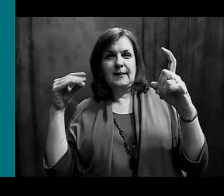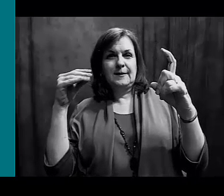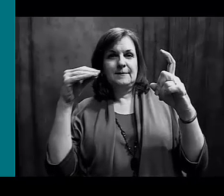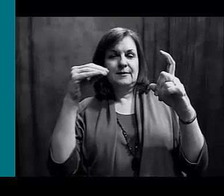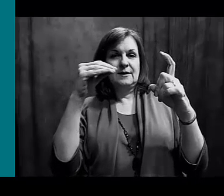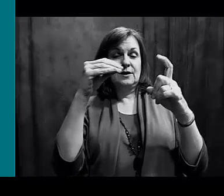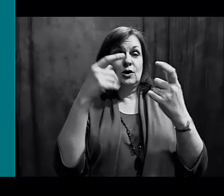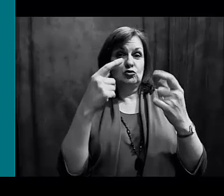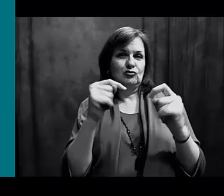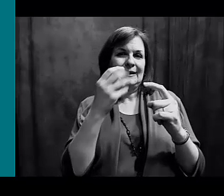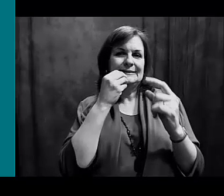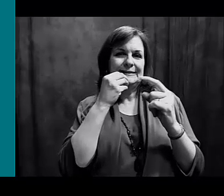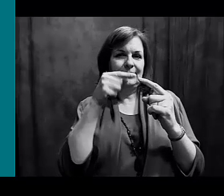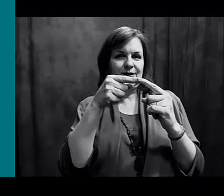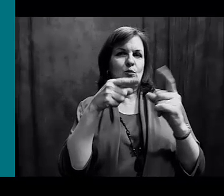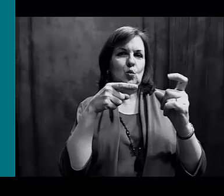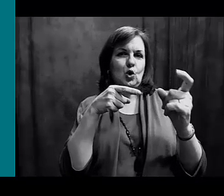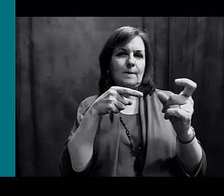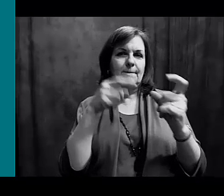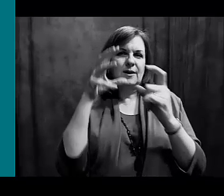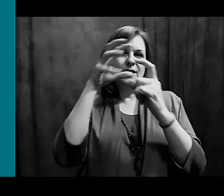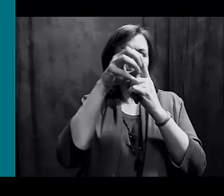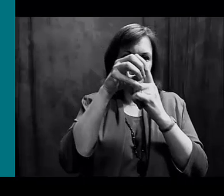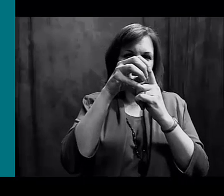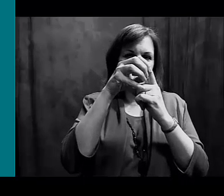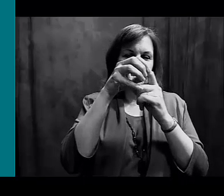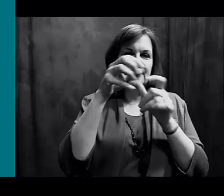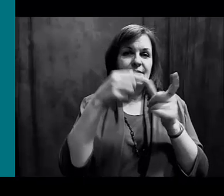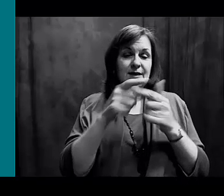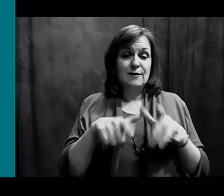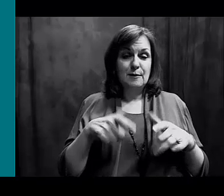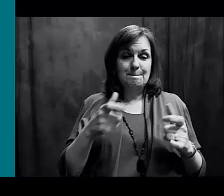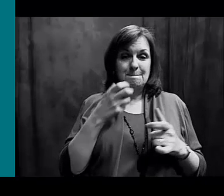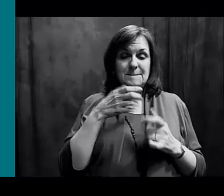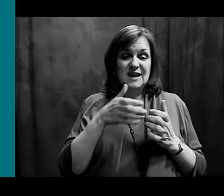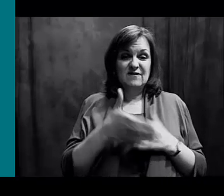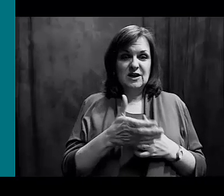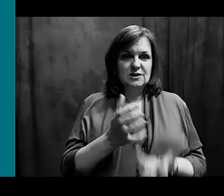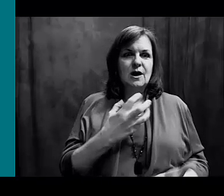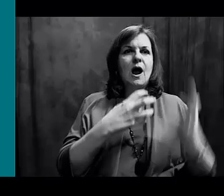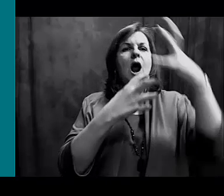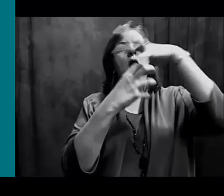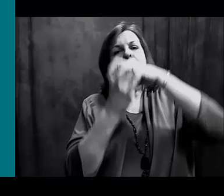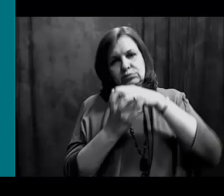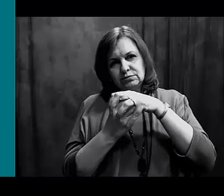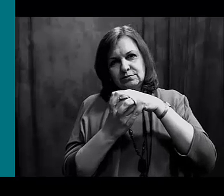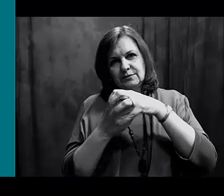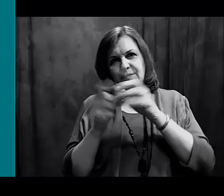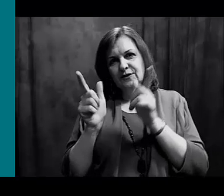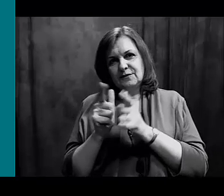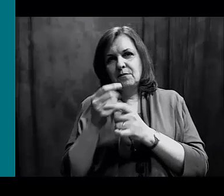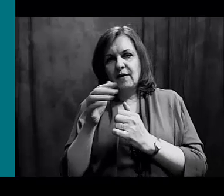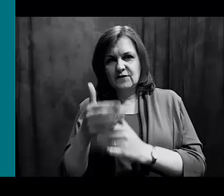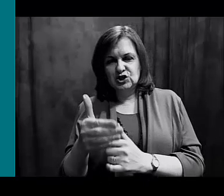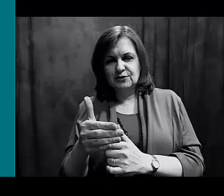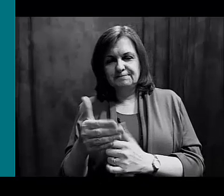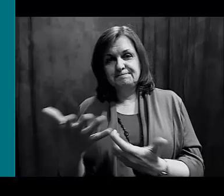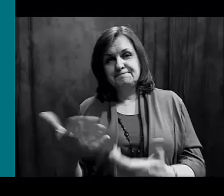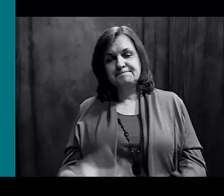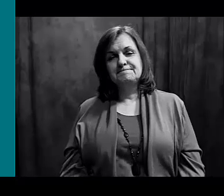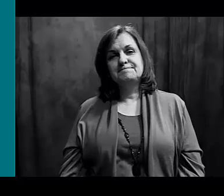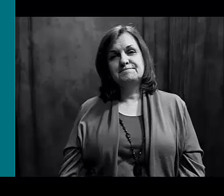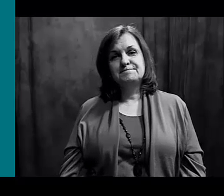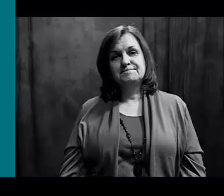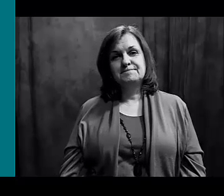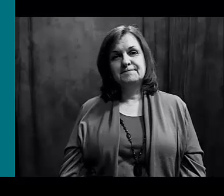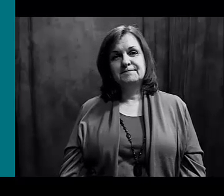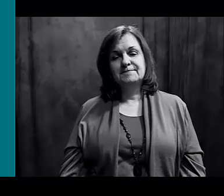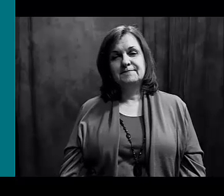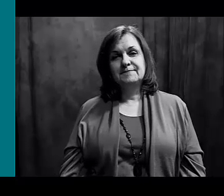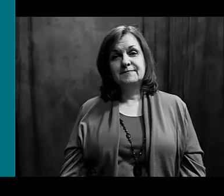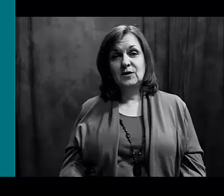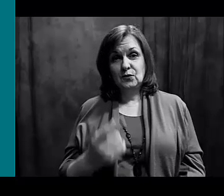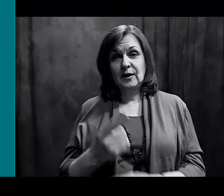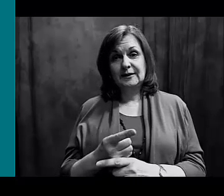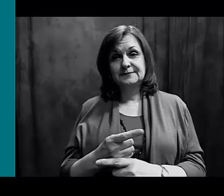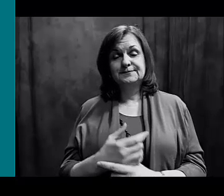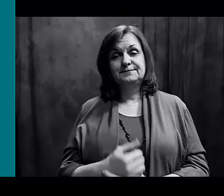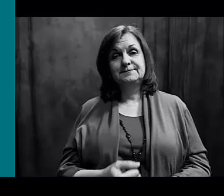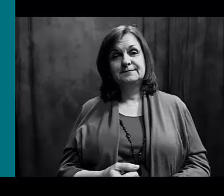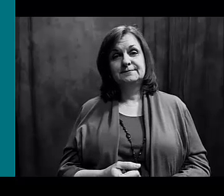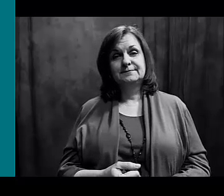or to try to eat this "worm" and when the little fishy bumps into this "worm" this big fishy comes up and goes "GULP" and eats him!